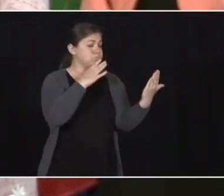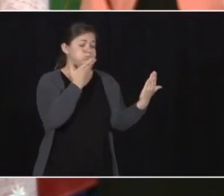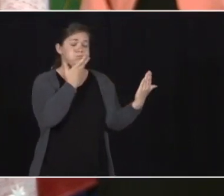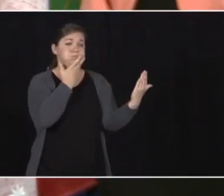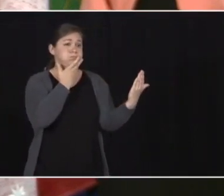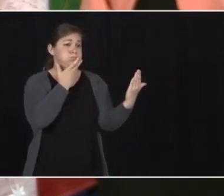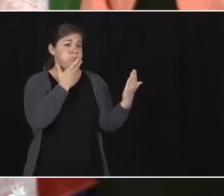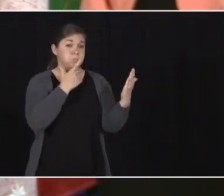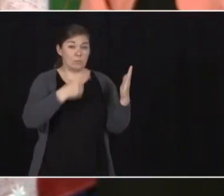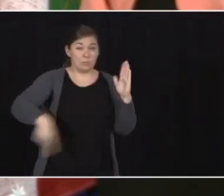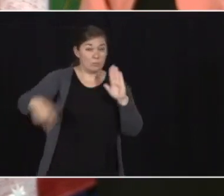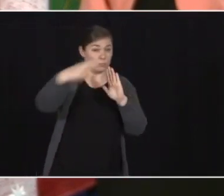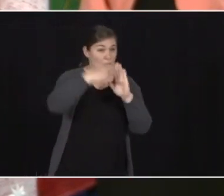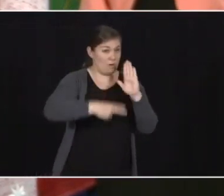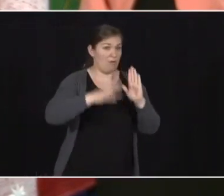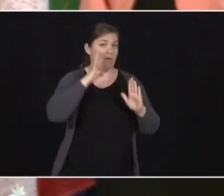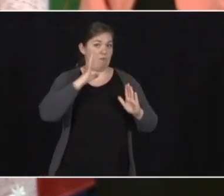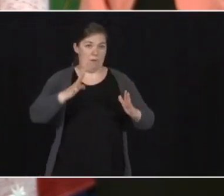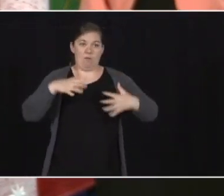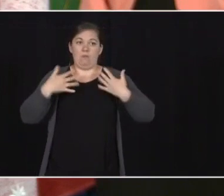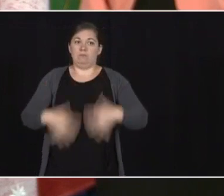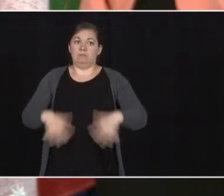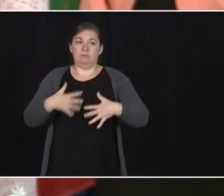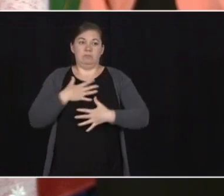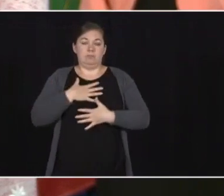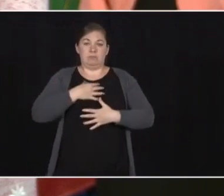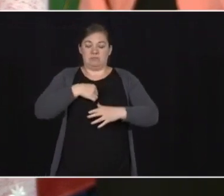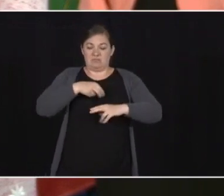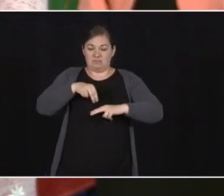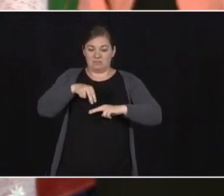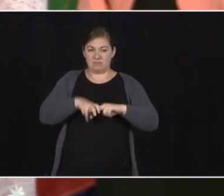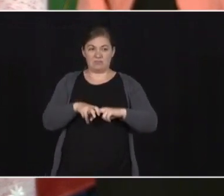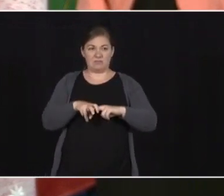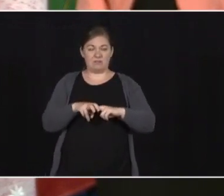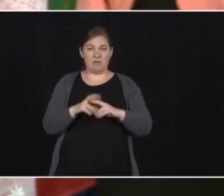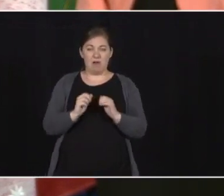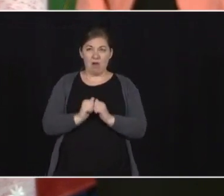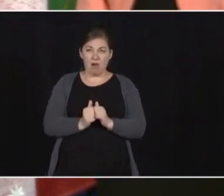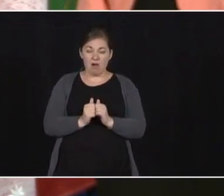I think when anyone reads this, I sat back and thought, how can this happen here in Ontario?